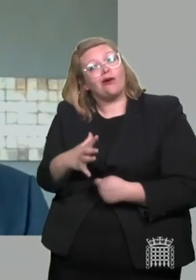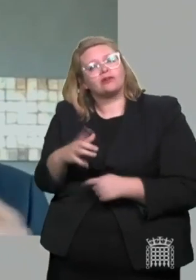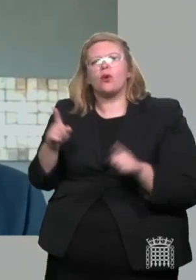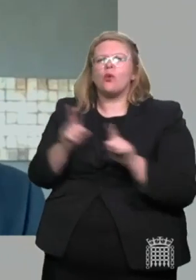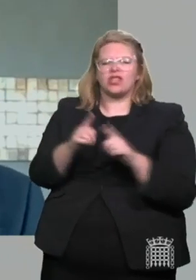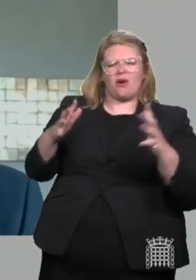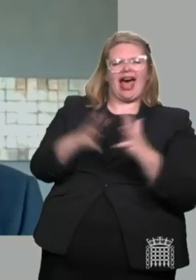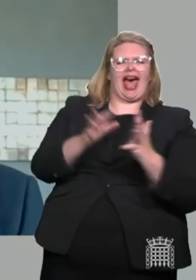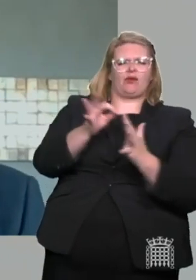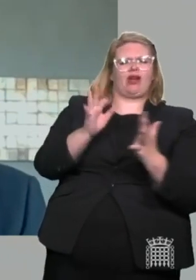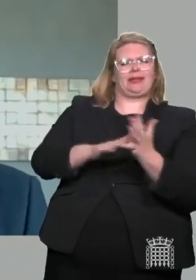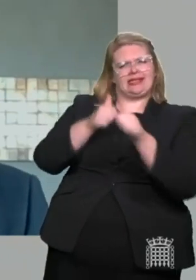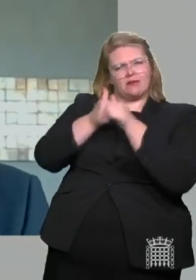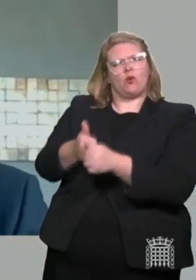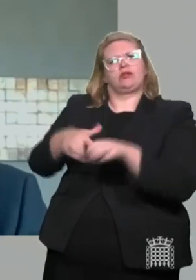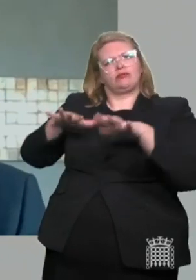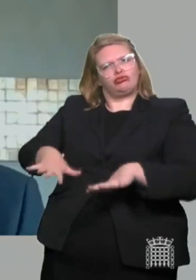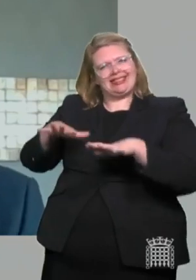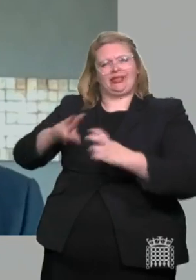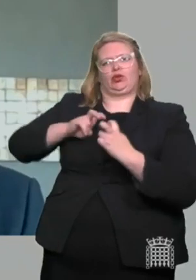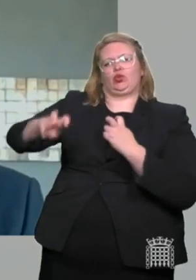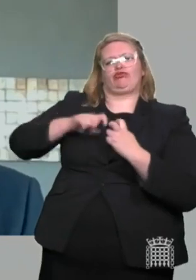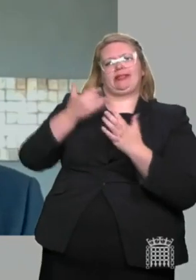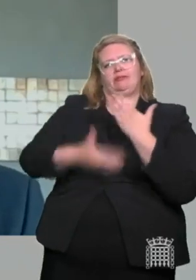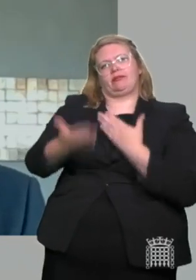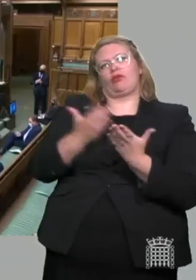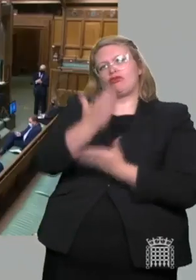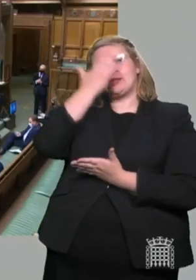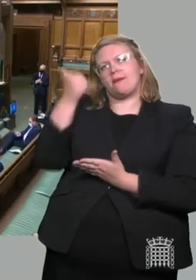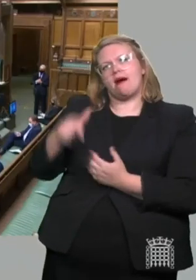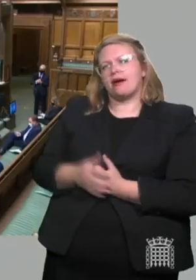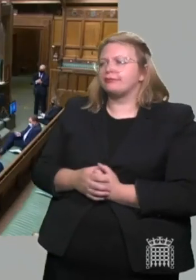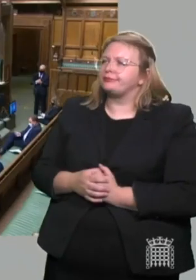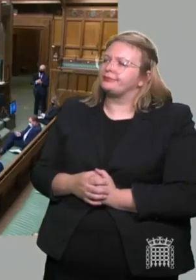and domestic tourism as we go into the summer? >> The Prime Minister